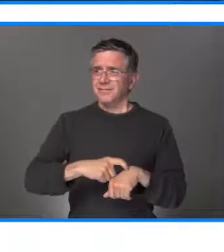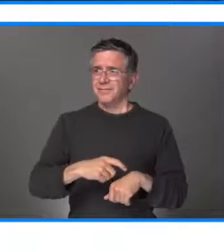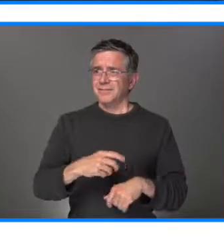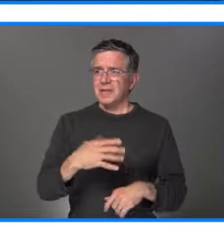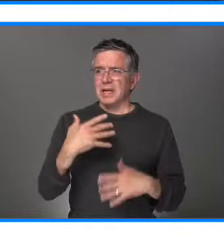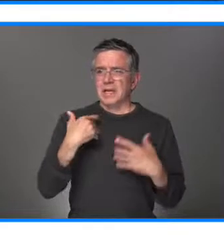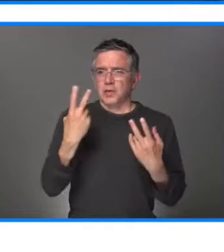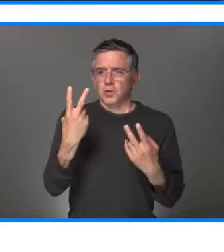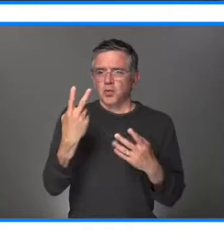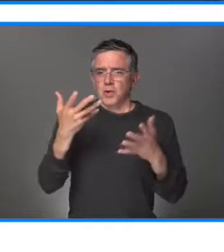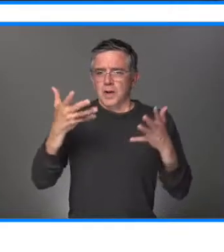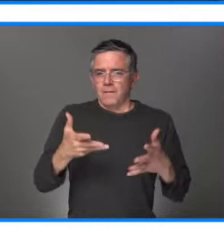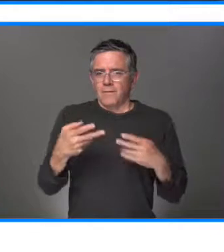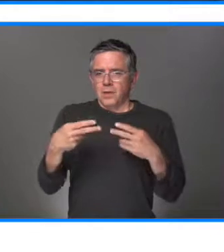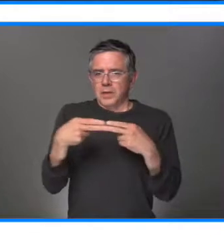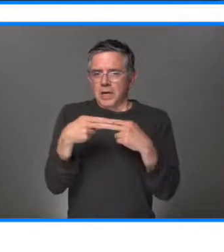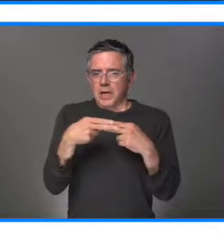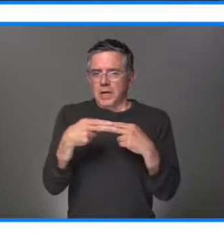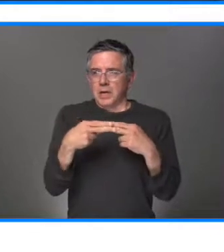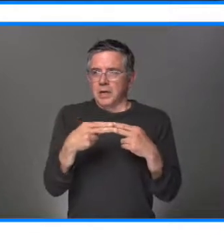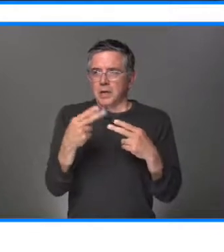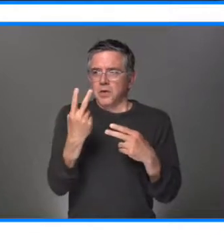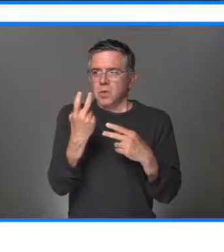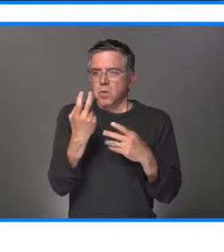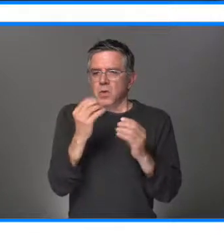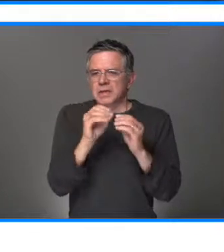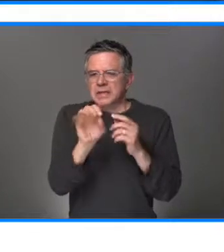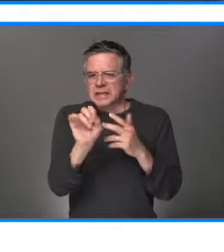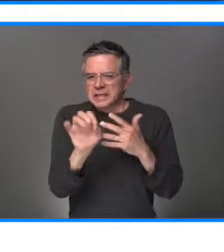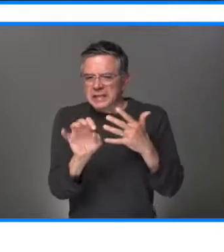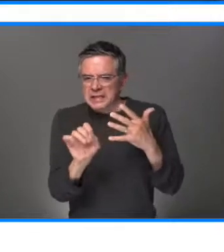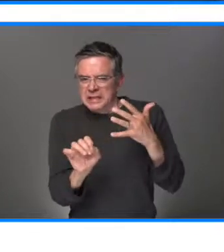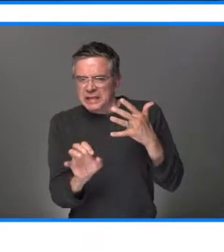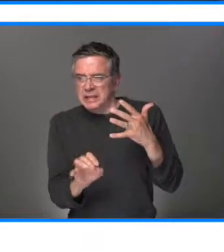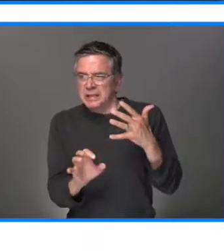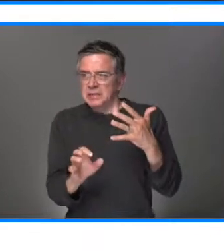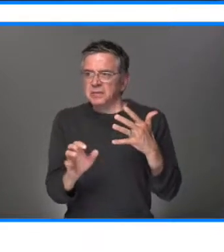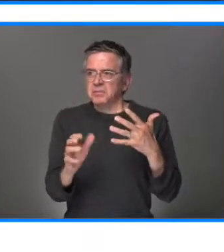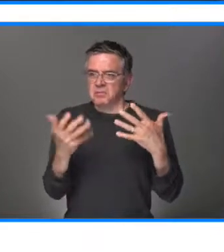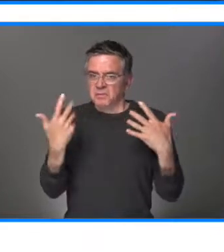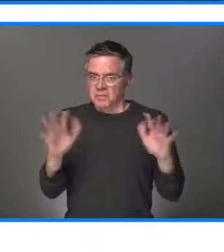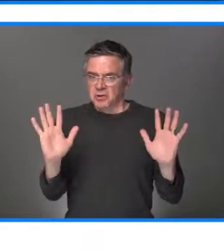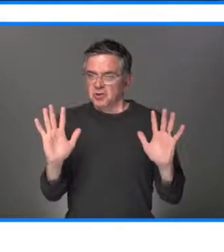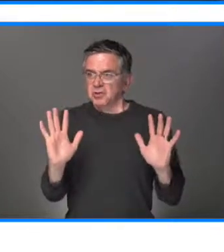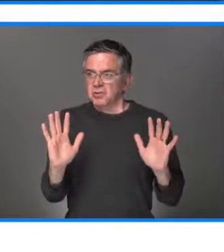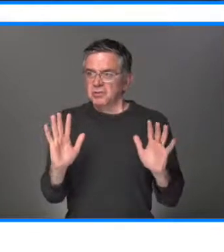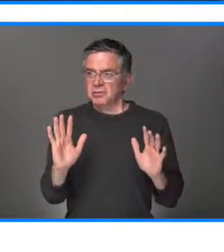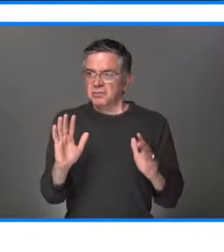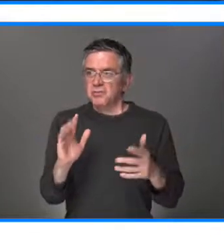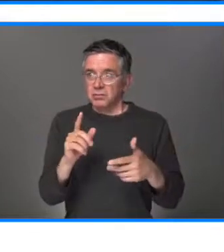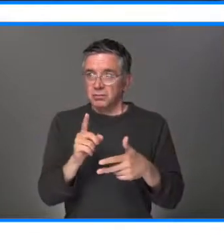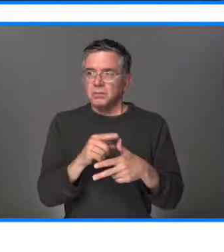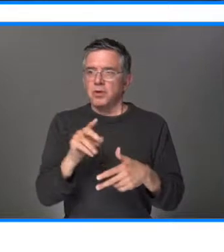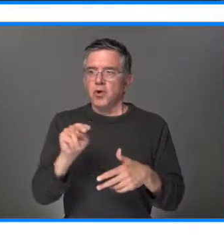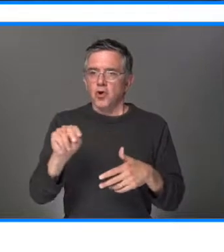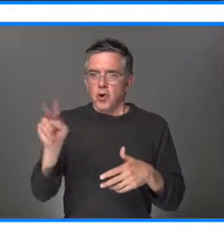that has a bit more information about our presenters. So Northwest Regional Council can be found